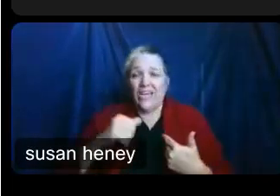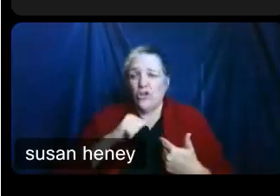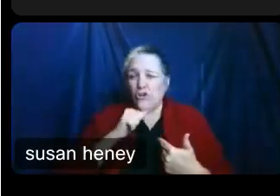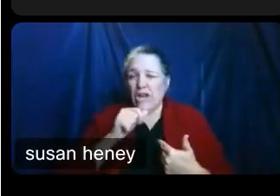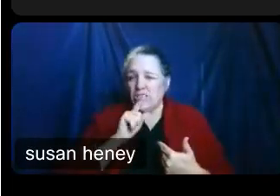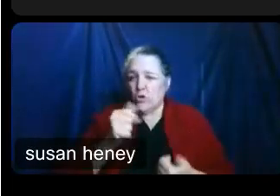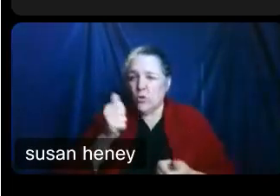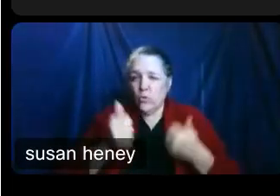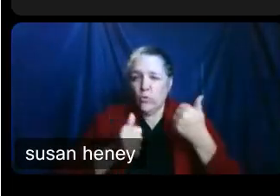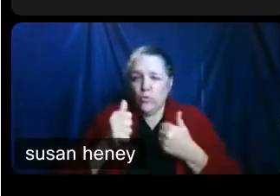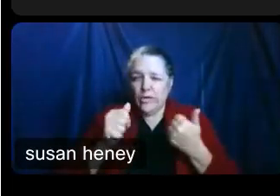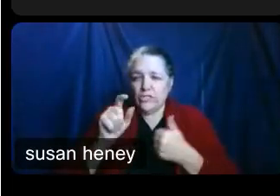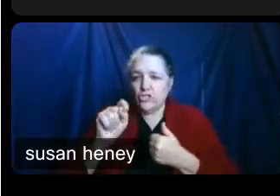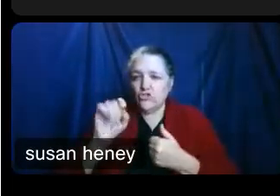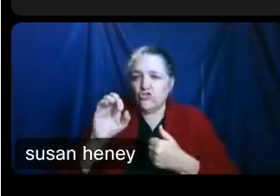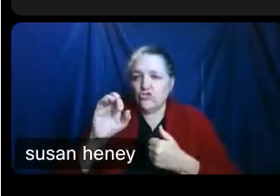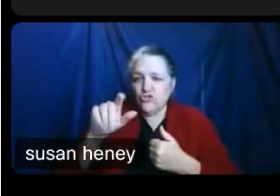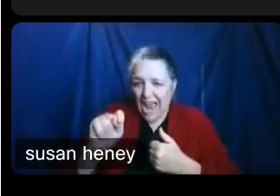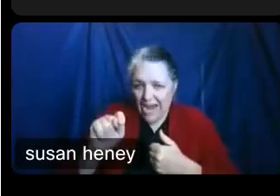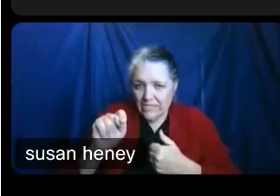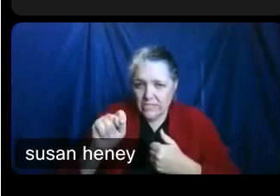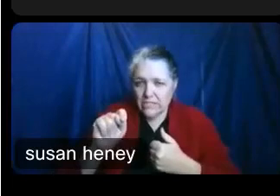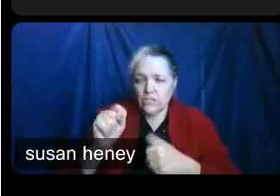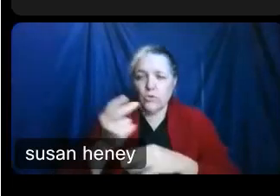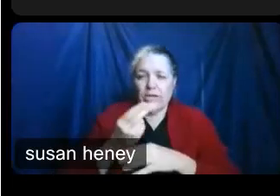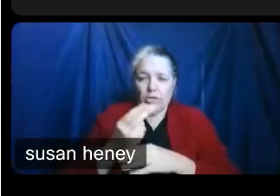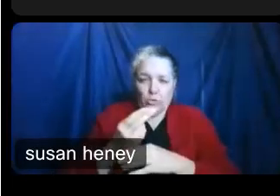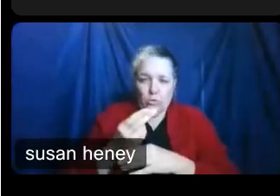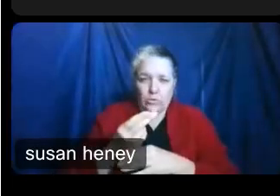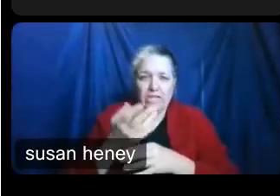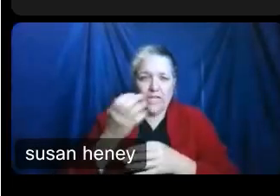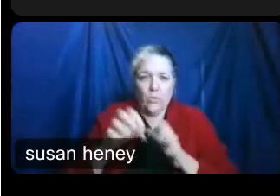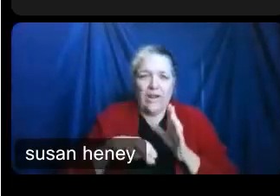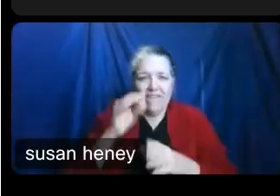you might be able to use. And you want to find some data about it. So, we're going to